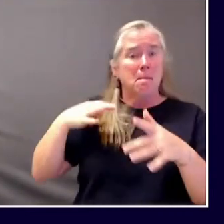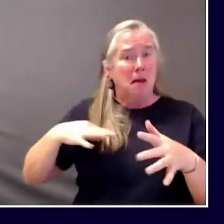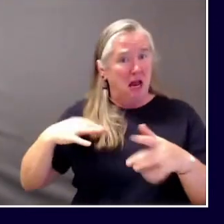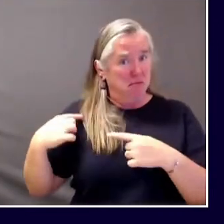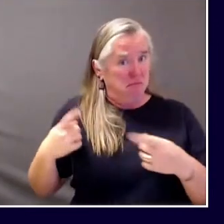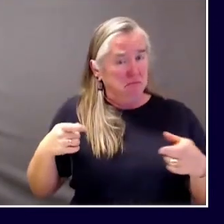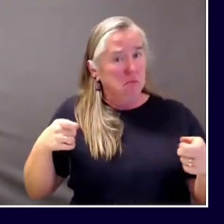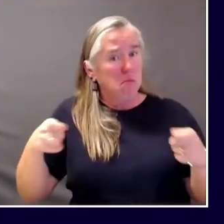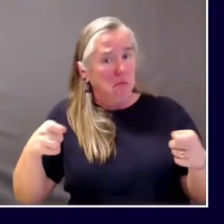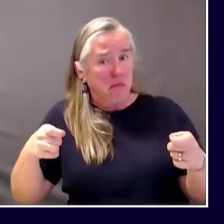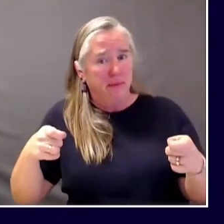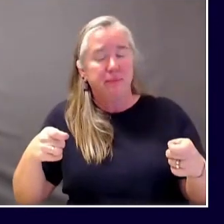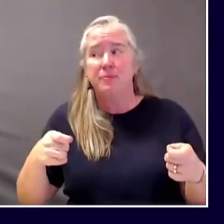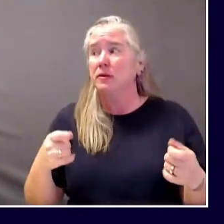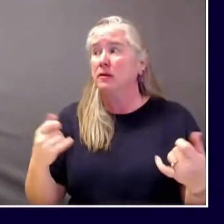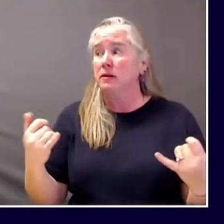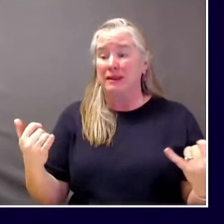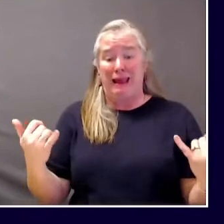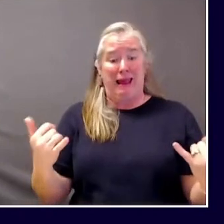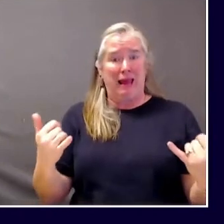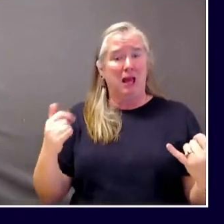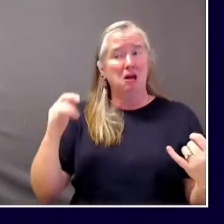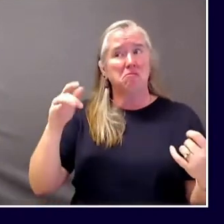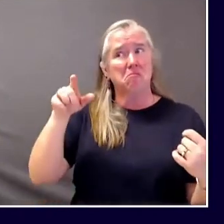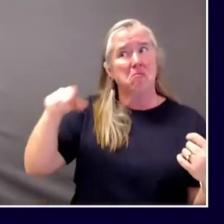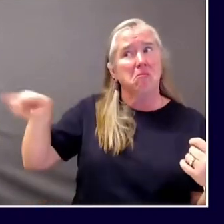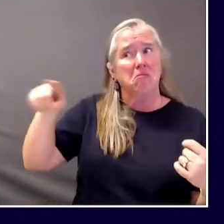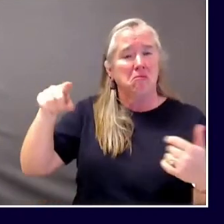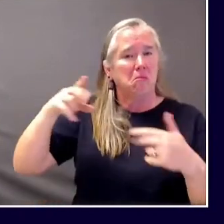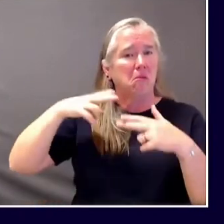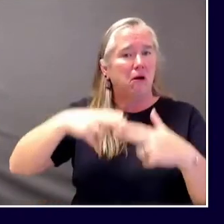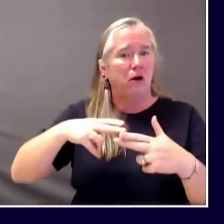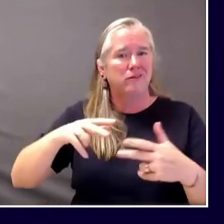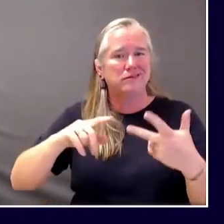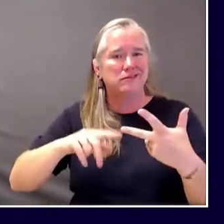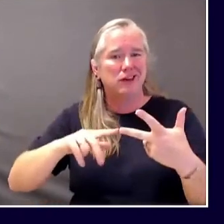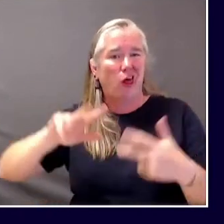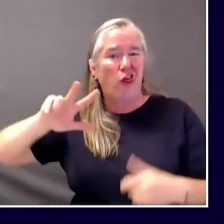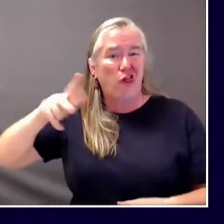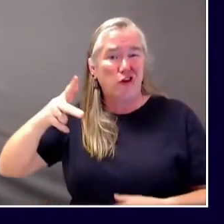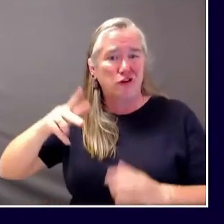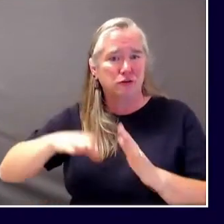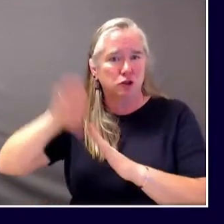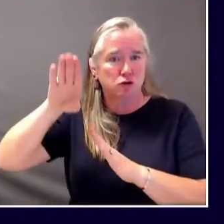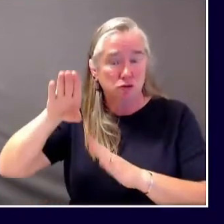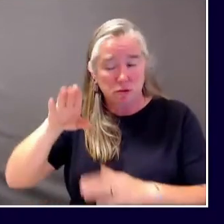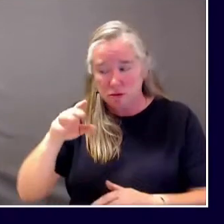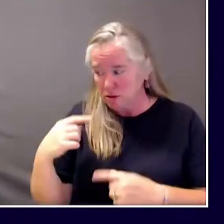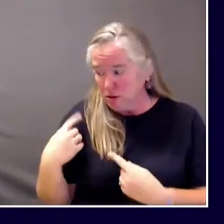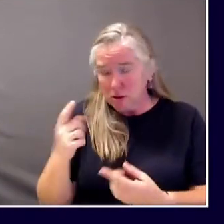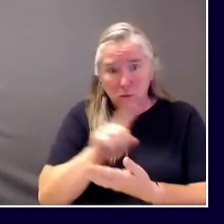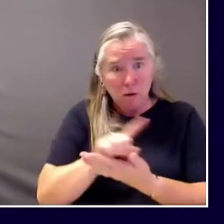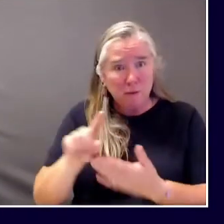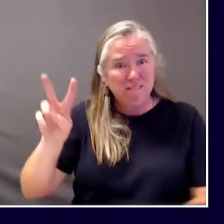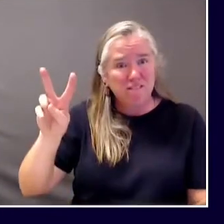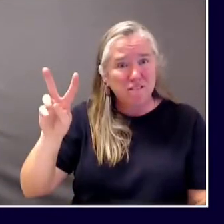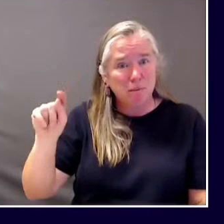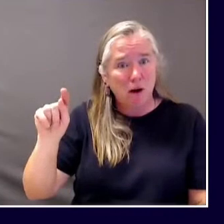they're calling it is different